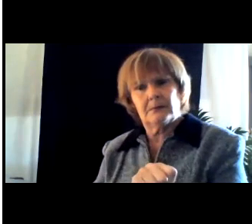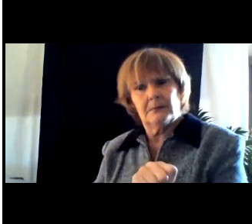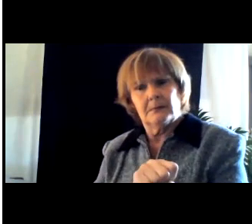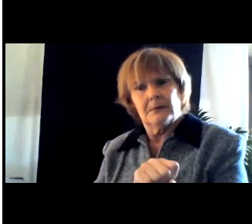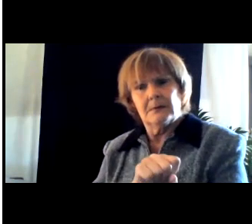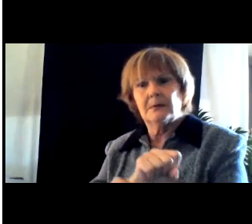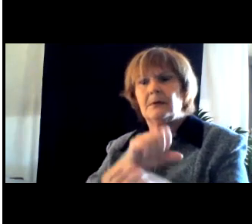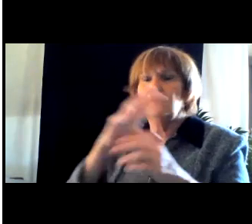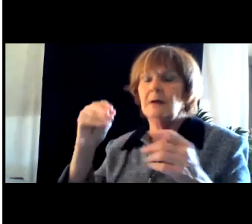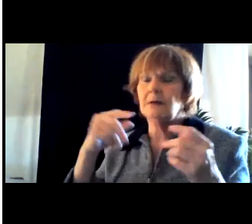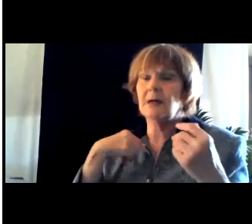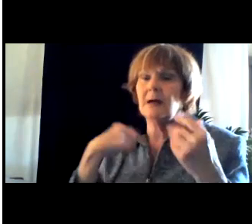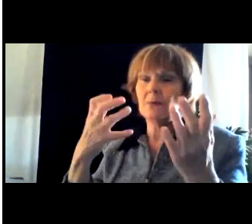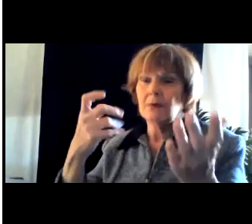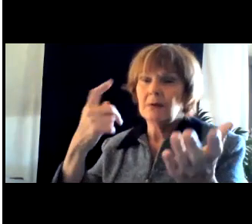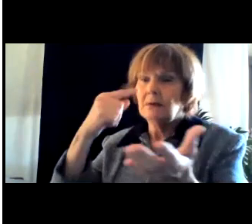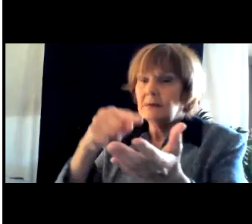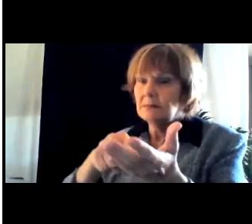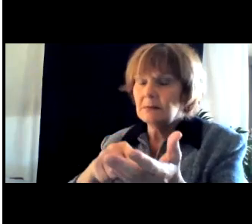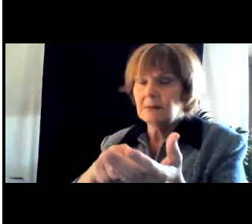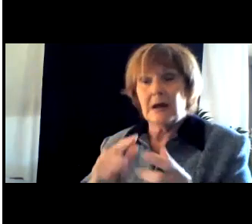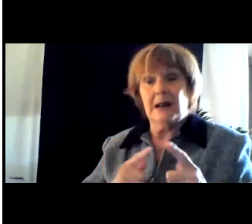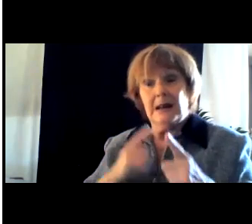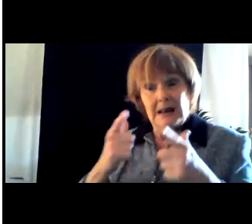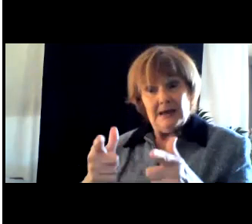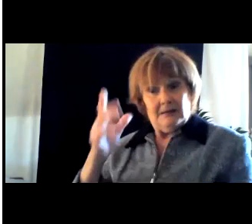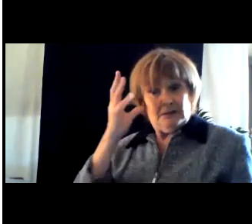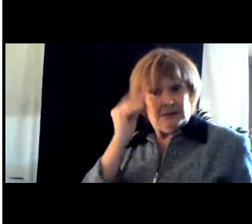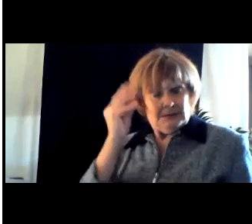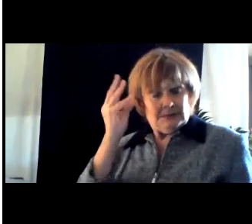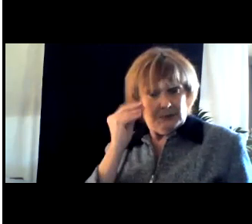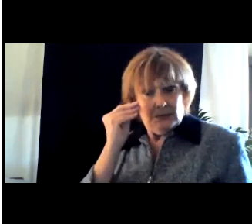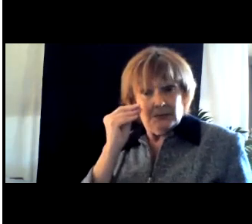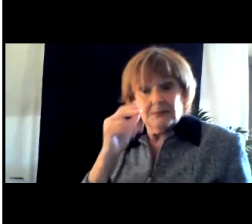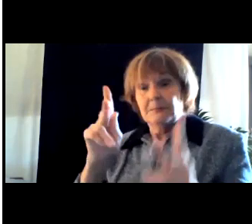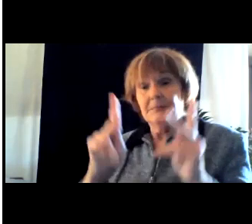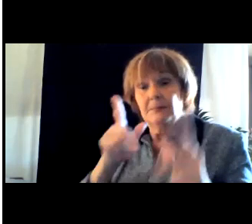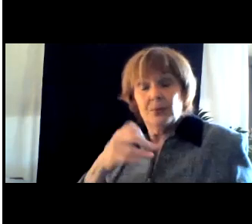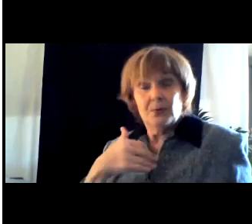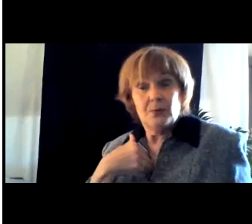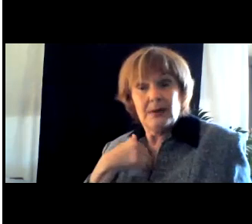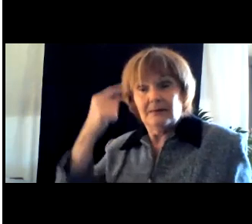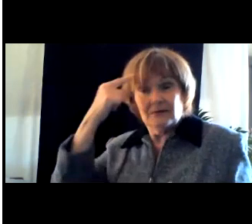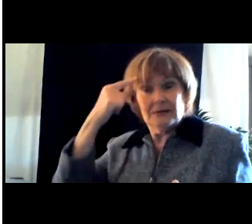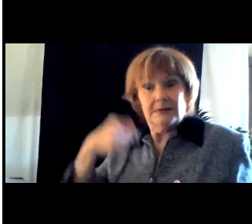that lived experiences teaches us that individuals with intellectual and developmental disabilities are highly impacted by structural violence